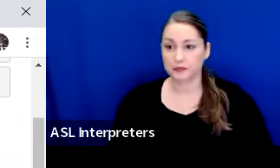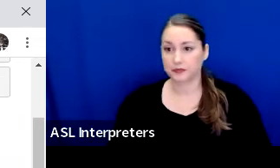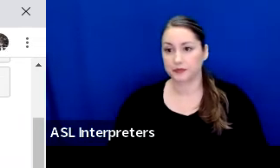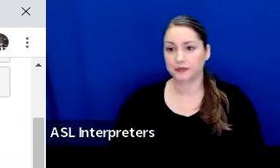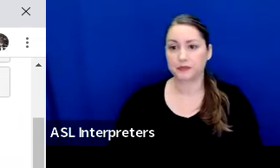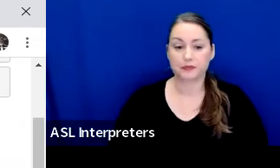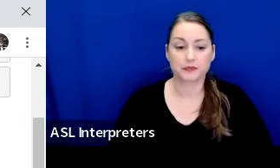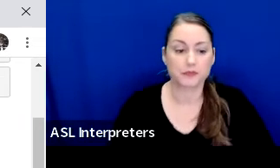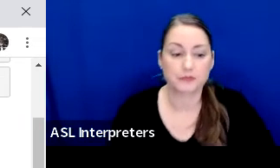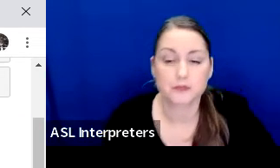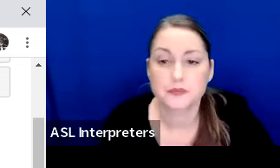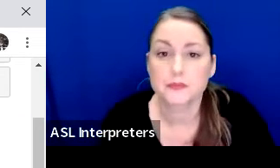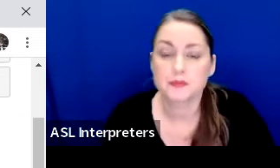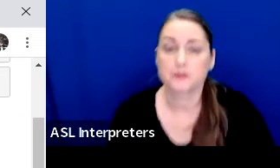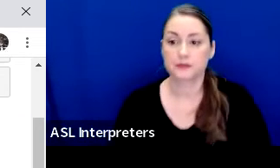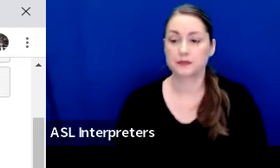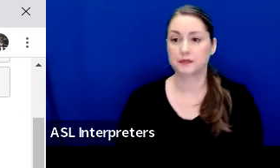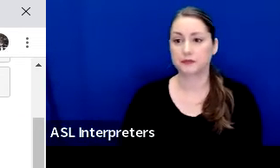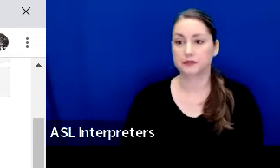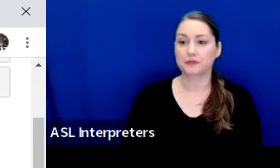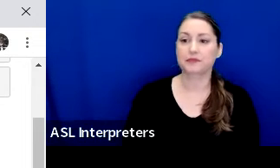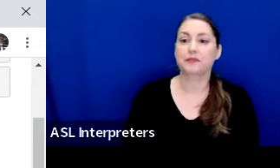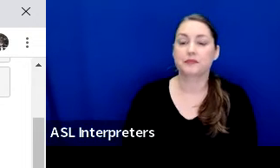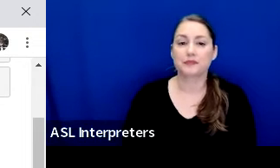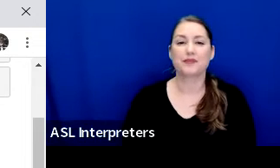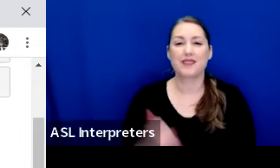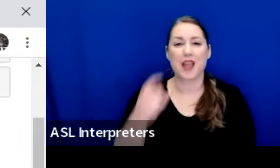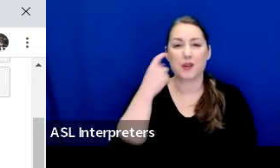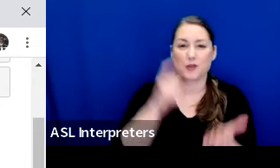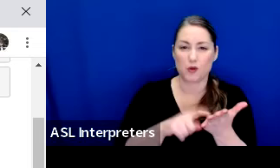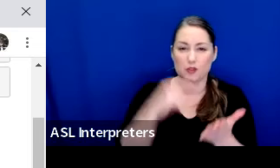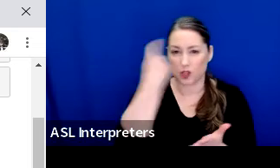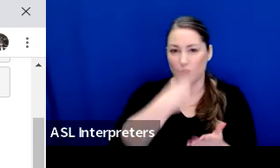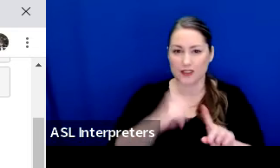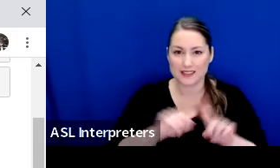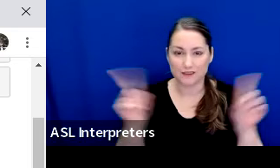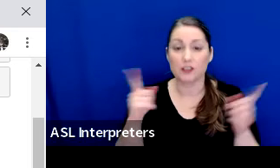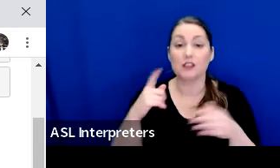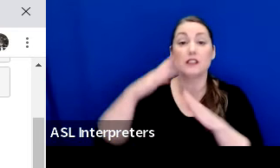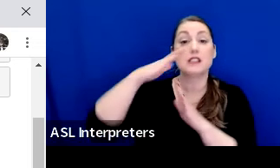And now you'll notice that it's slightly different if you read the top paragraph.